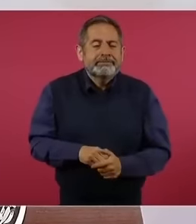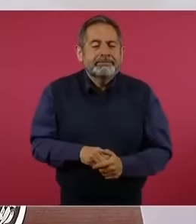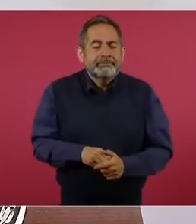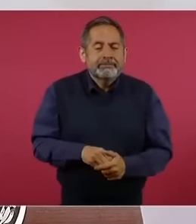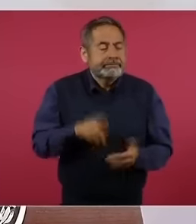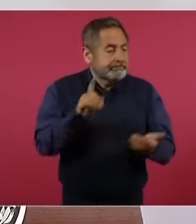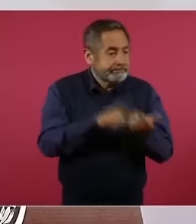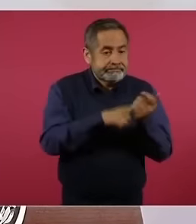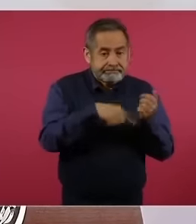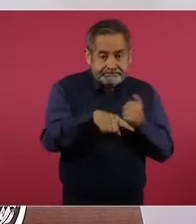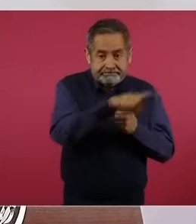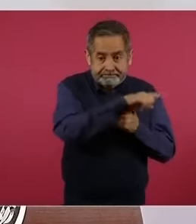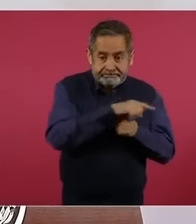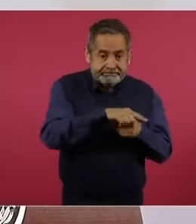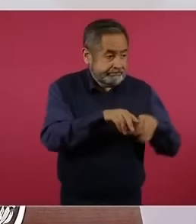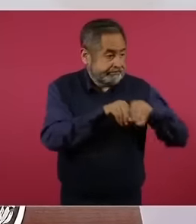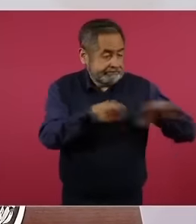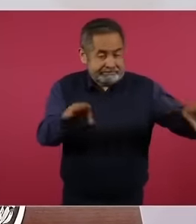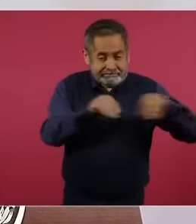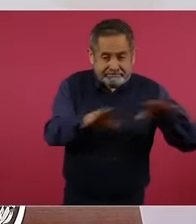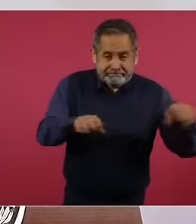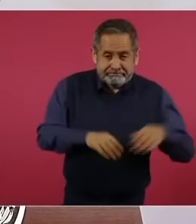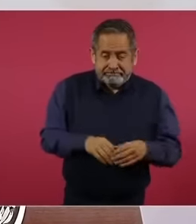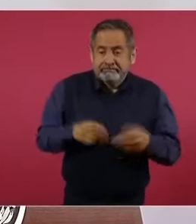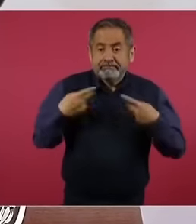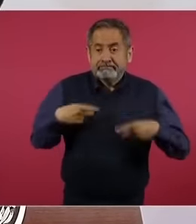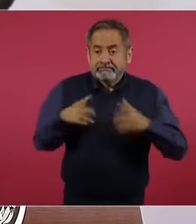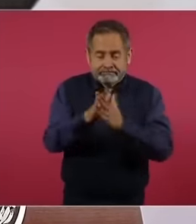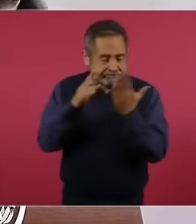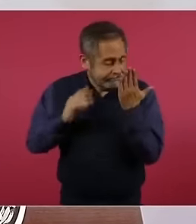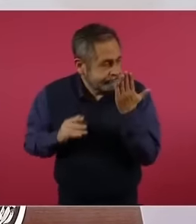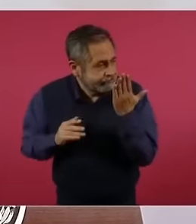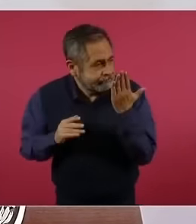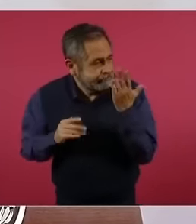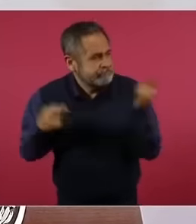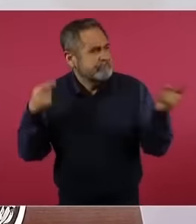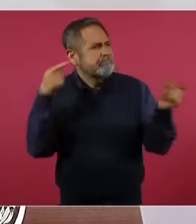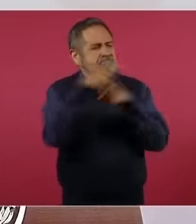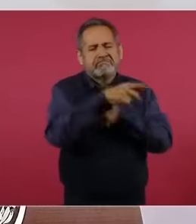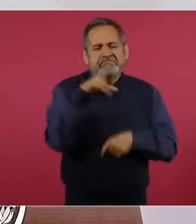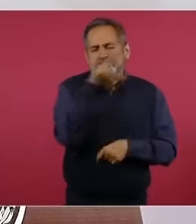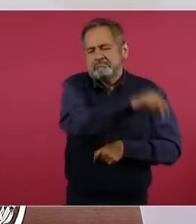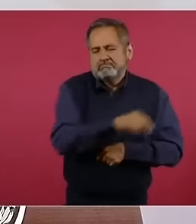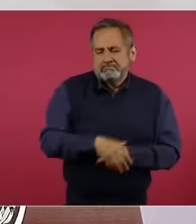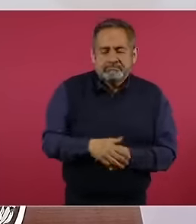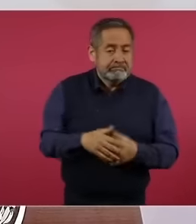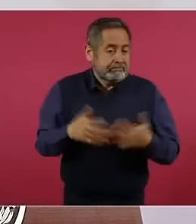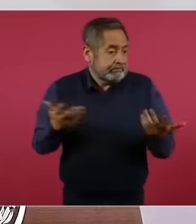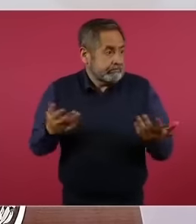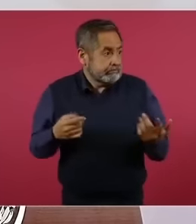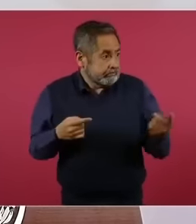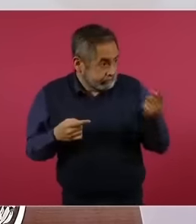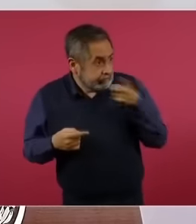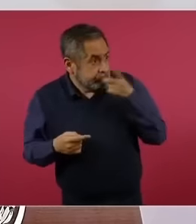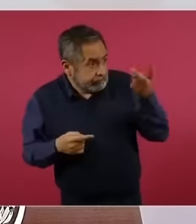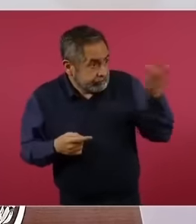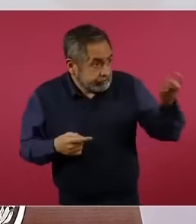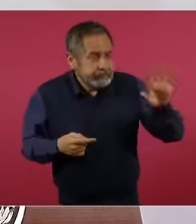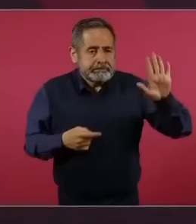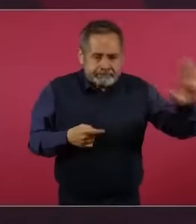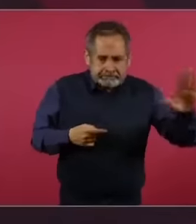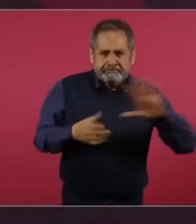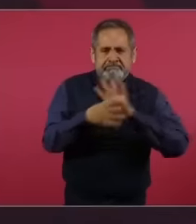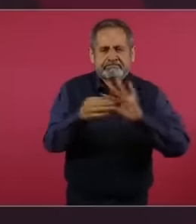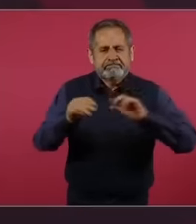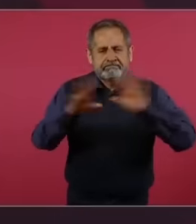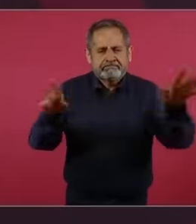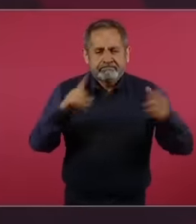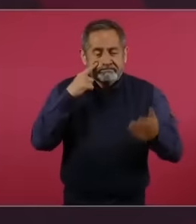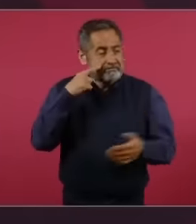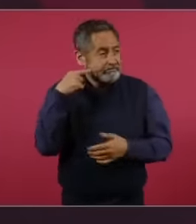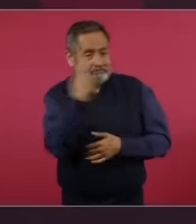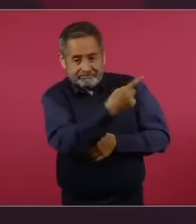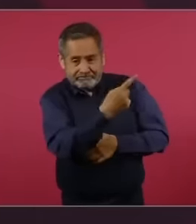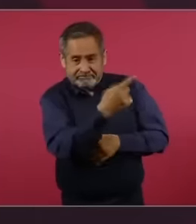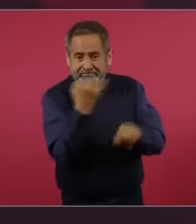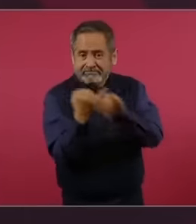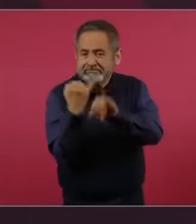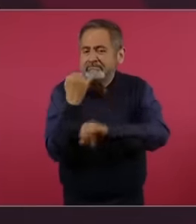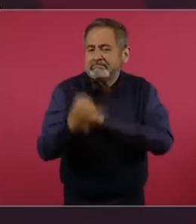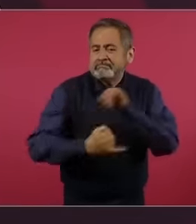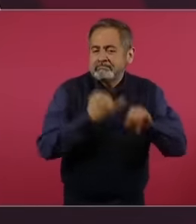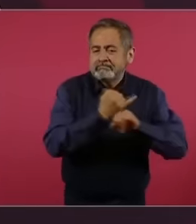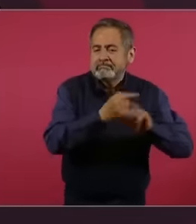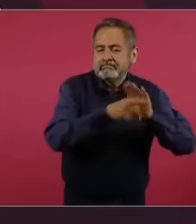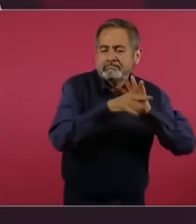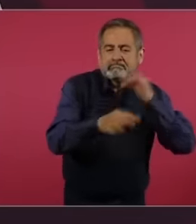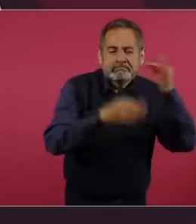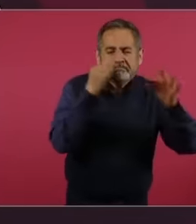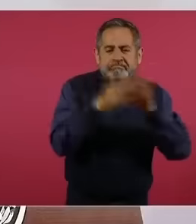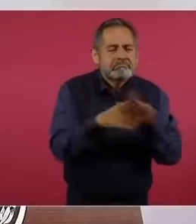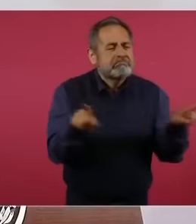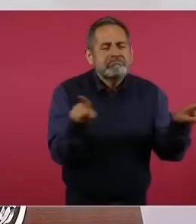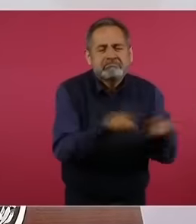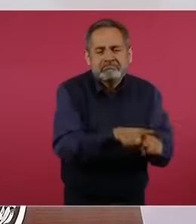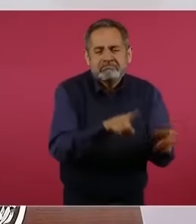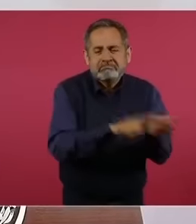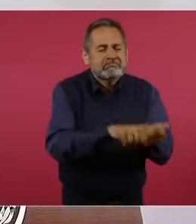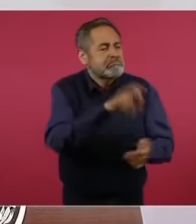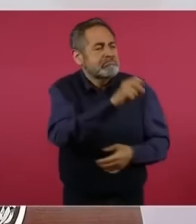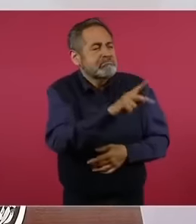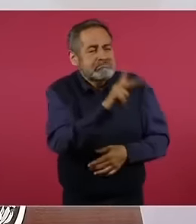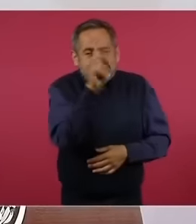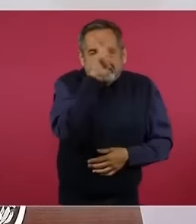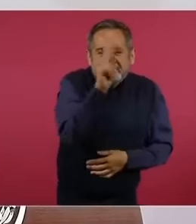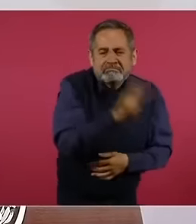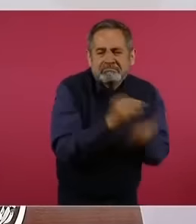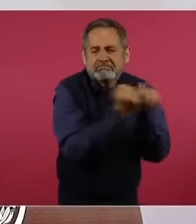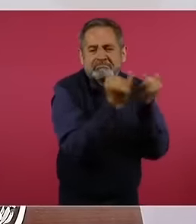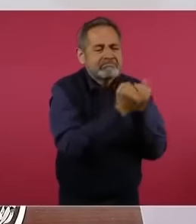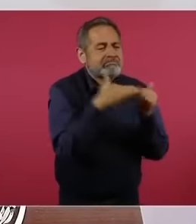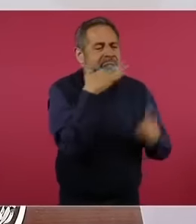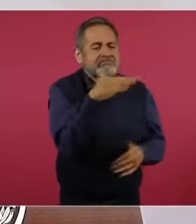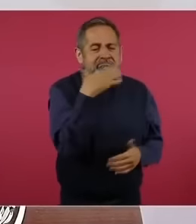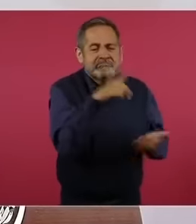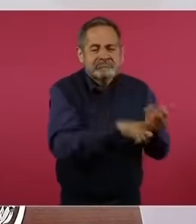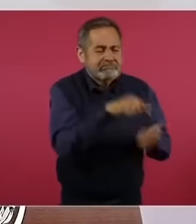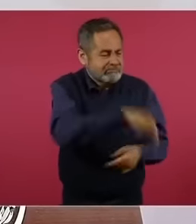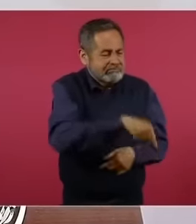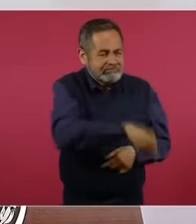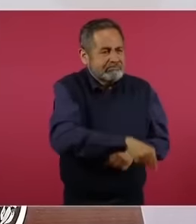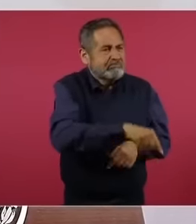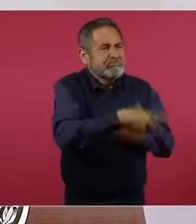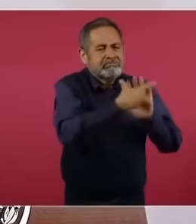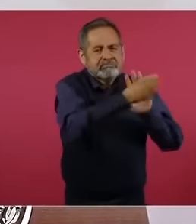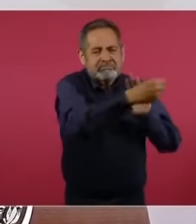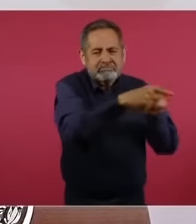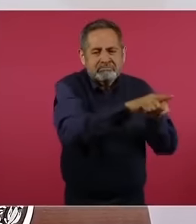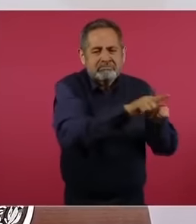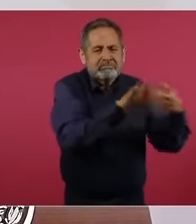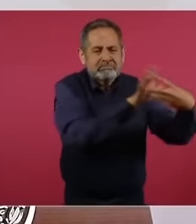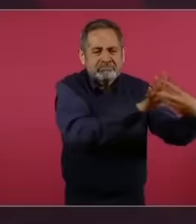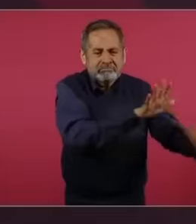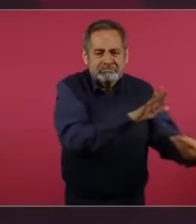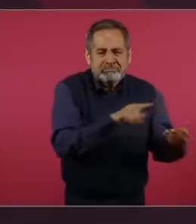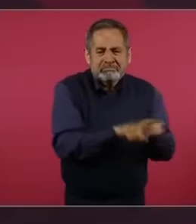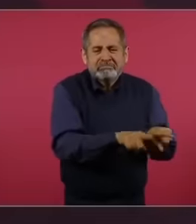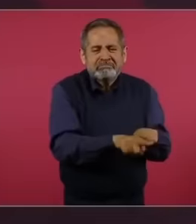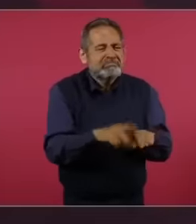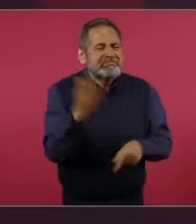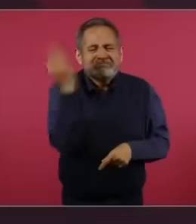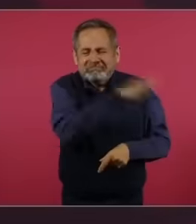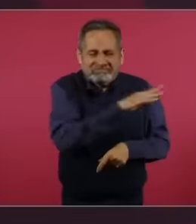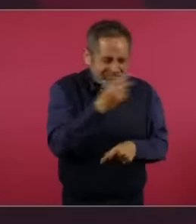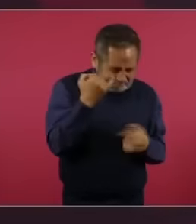also helped us clarify that the international press is equally or worse false than